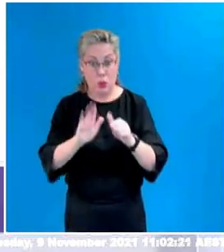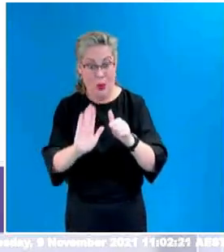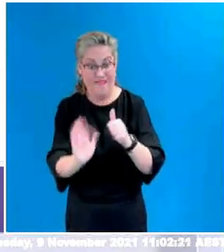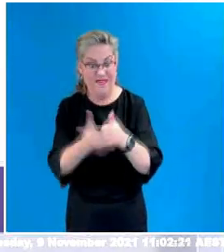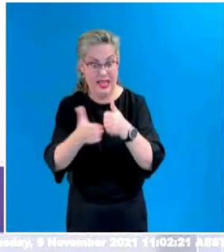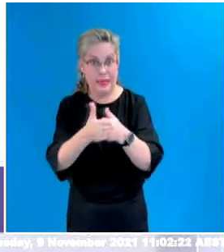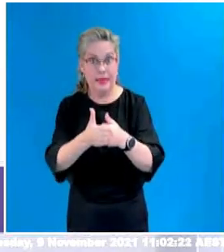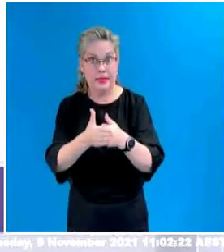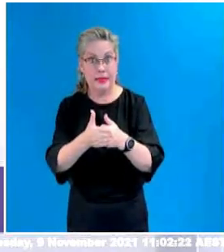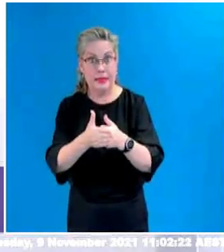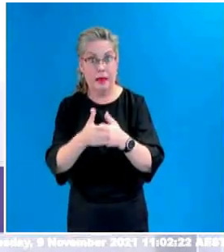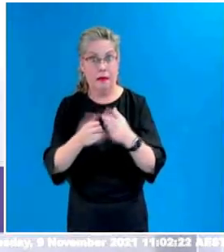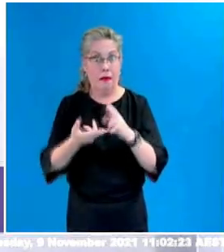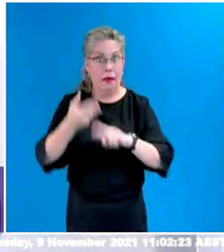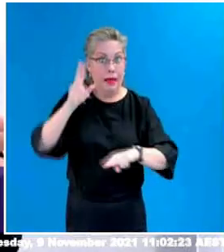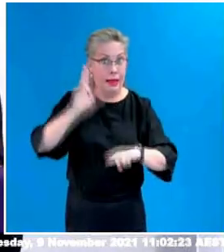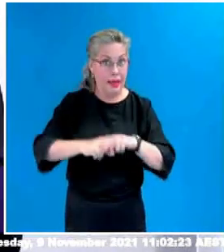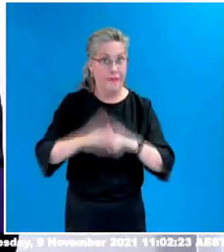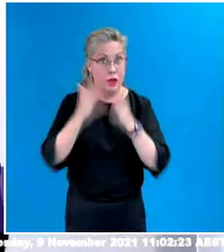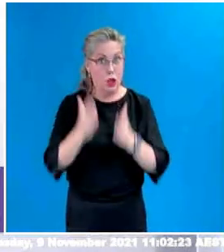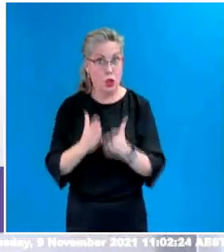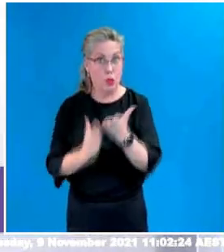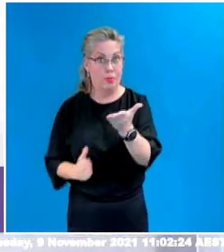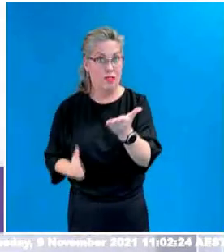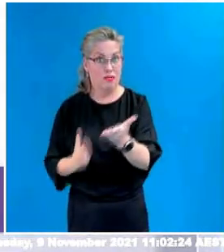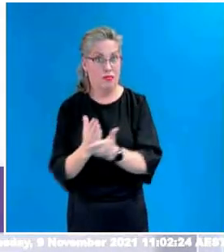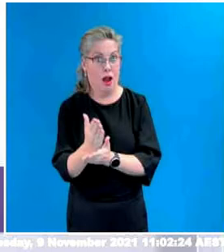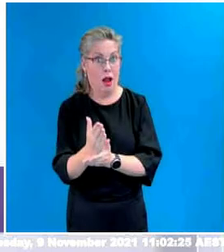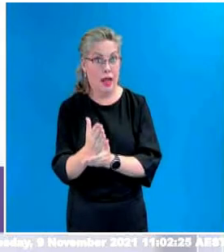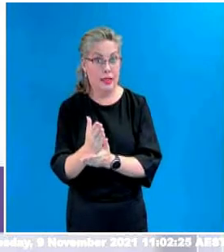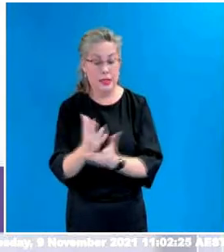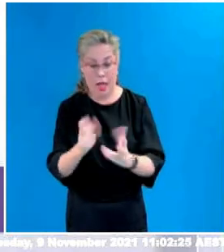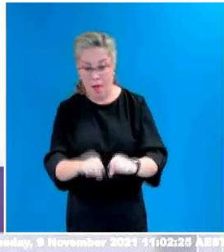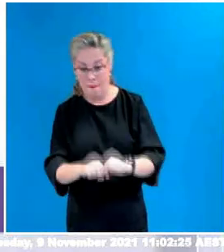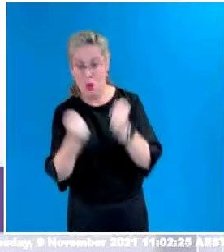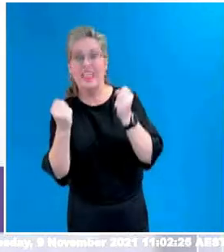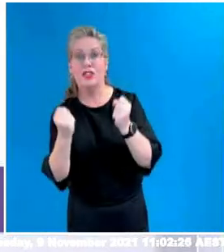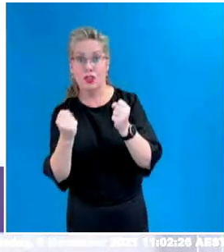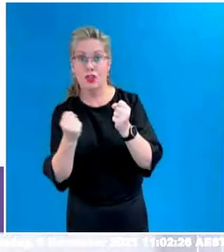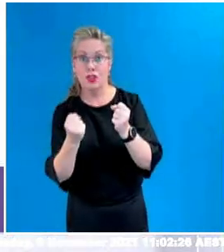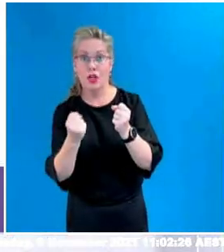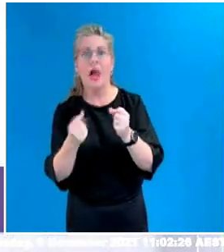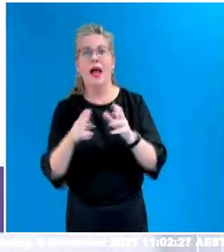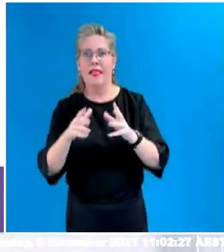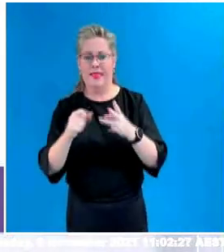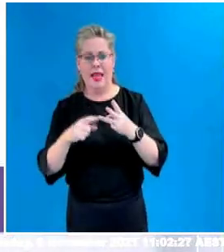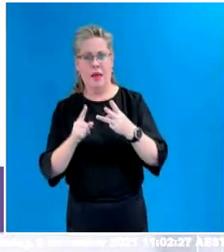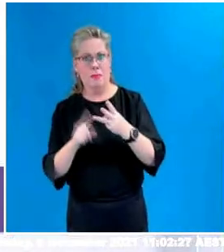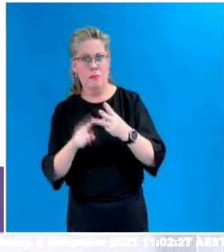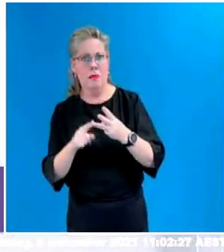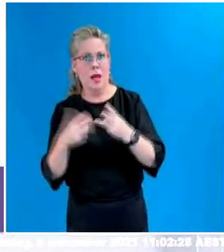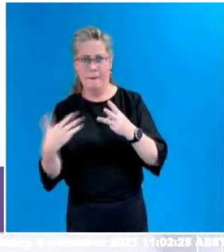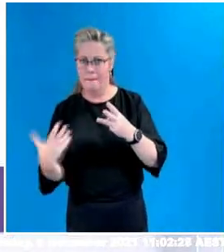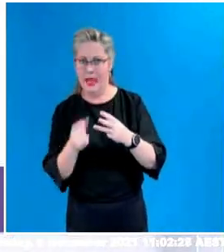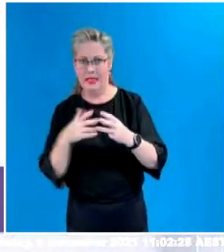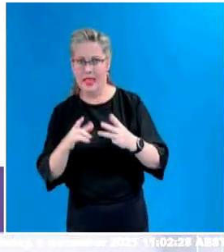Is that, at a very high level, the three pillars that underpin the Guiding Principles?